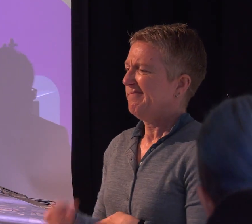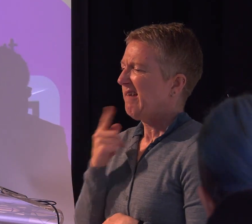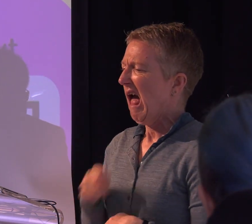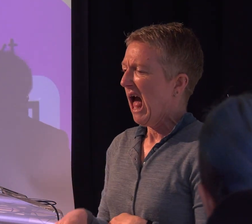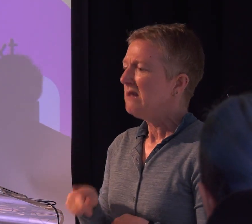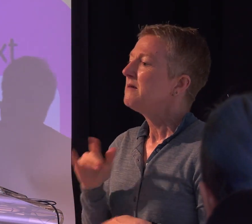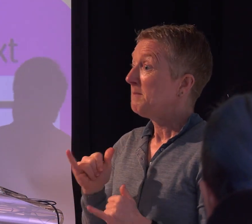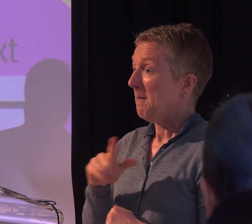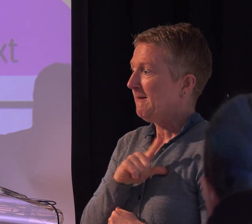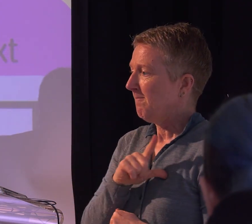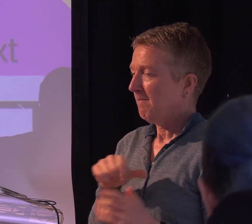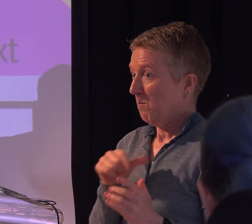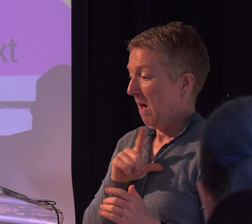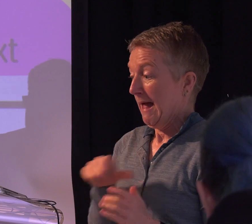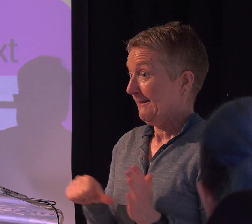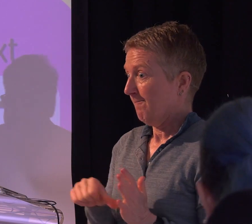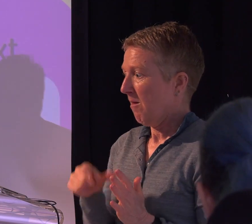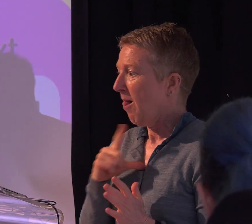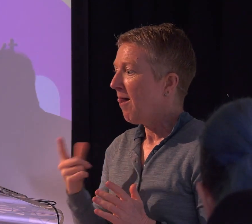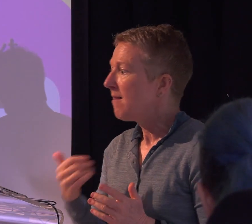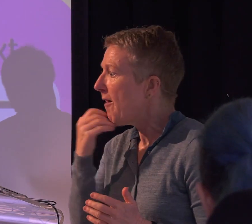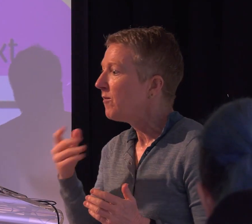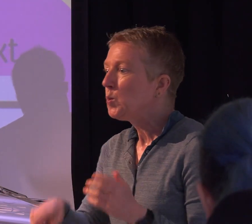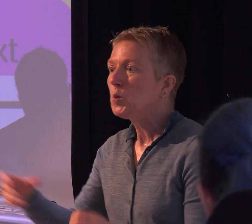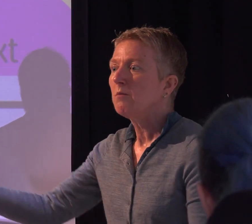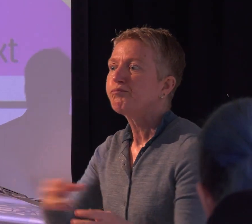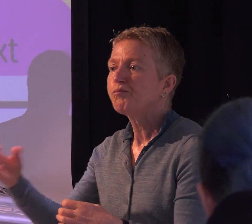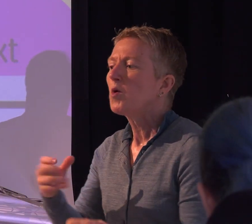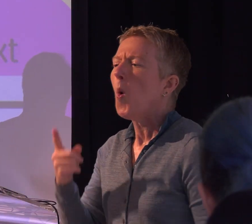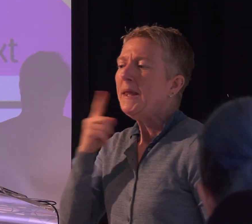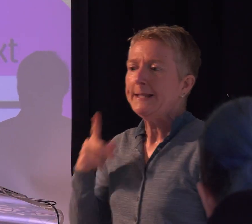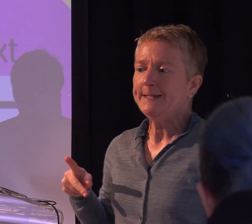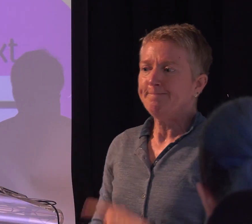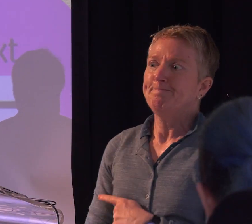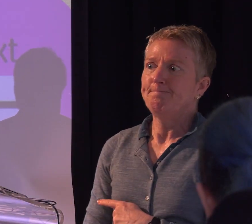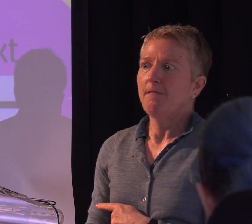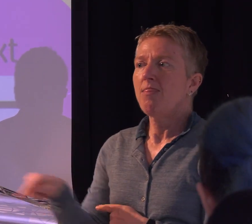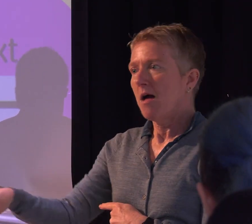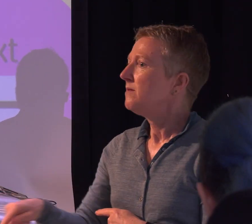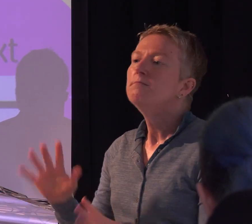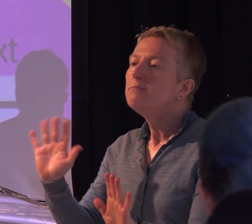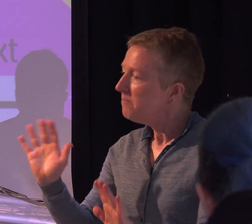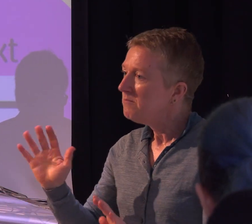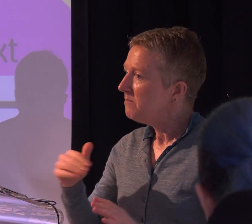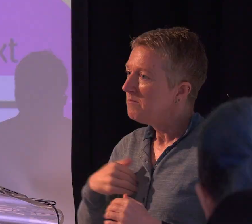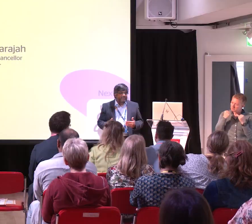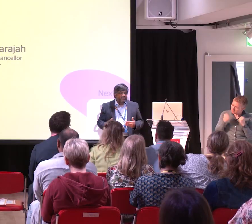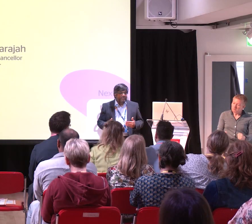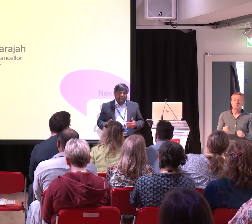to recruit many students in volume. So sometimes it might become an easy target, but I'm absolutely committed to a comprehensive university at Leicester.